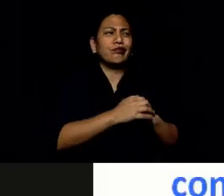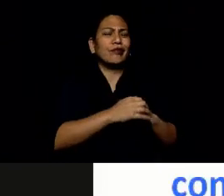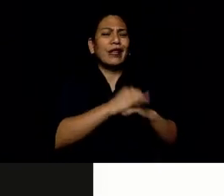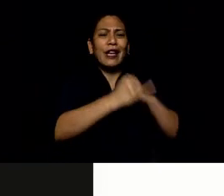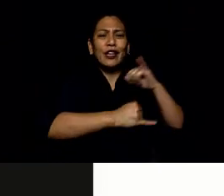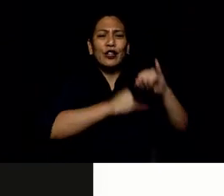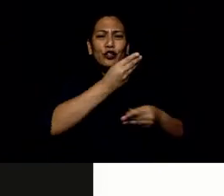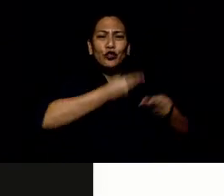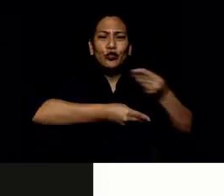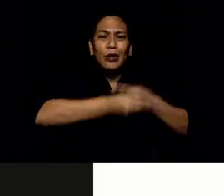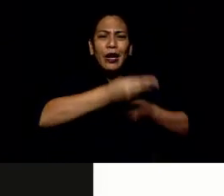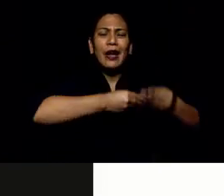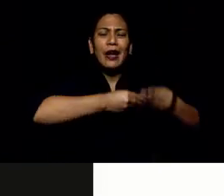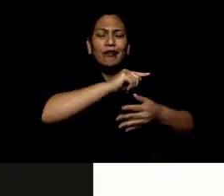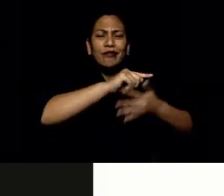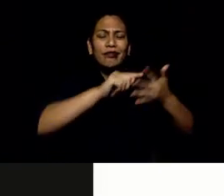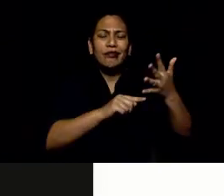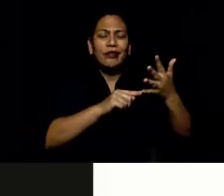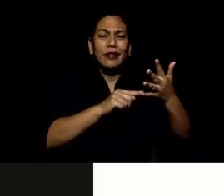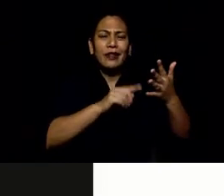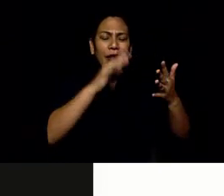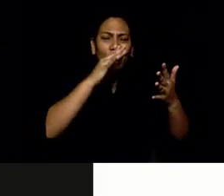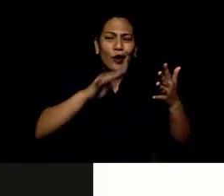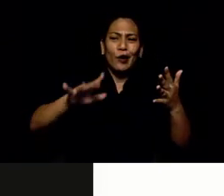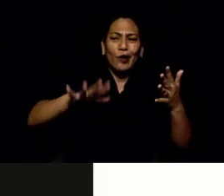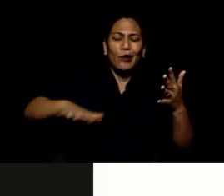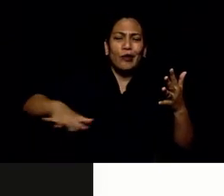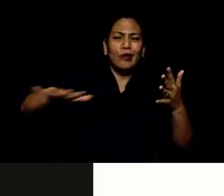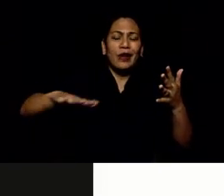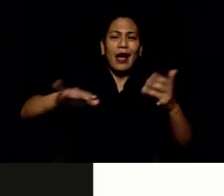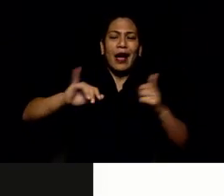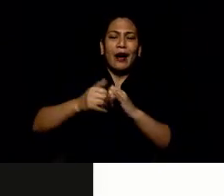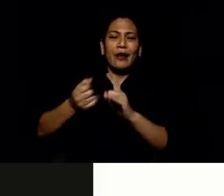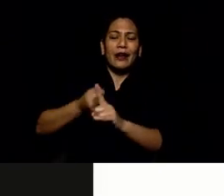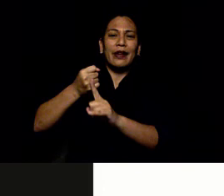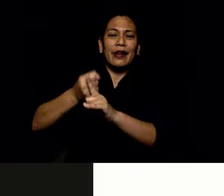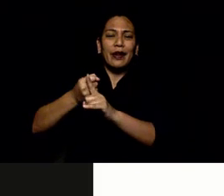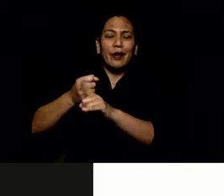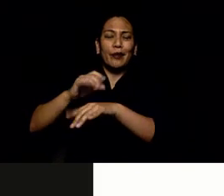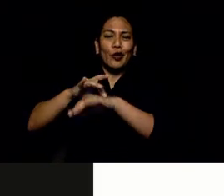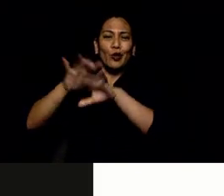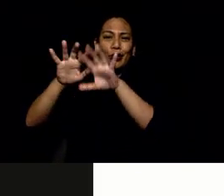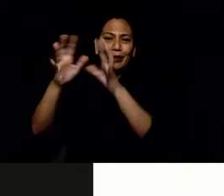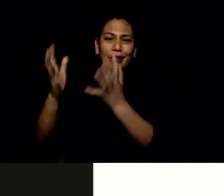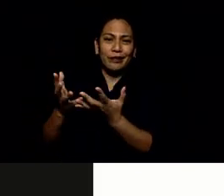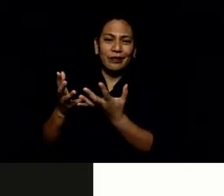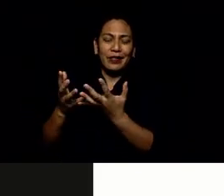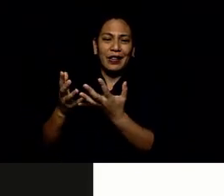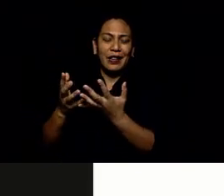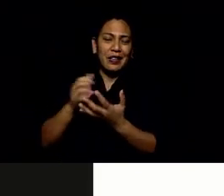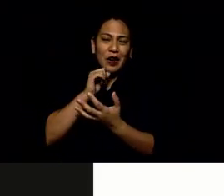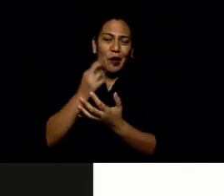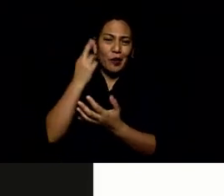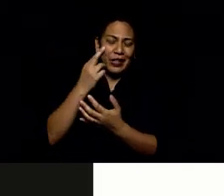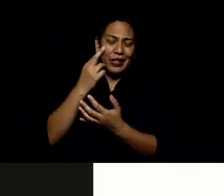And they haven't, um, haven't looked at the ecological constraints that we face.